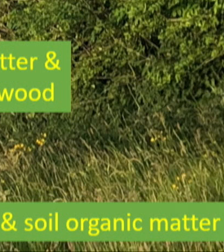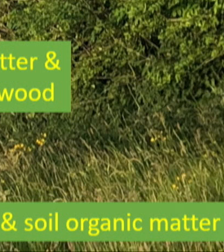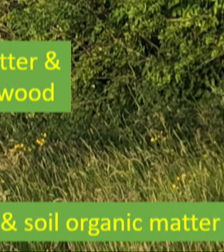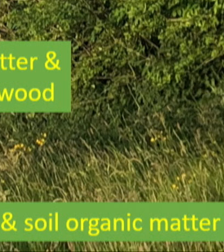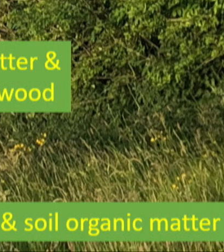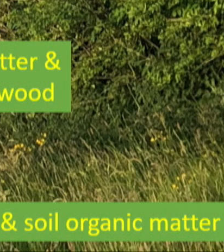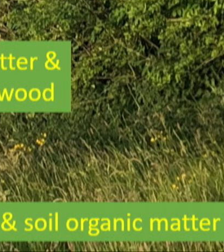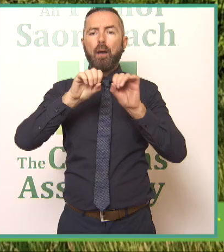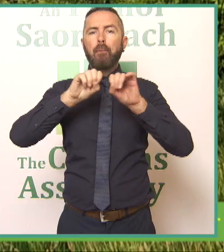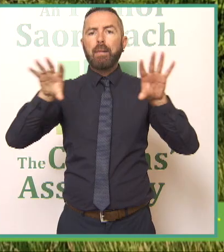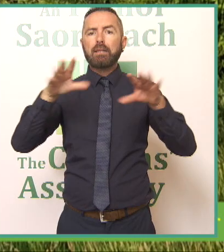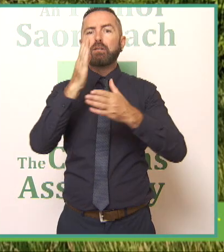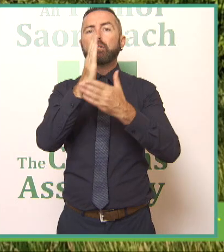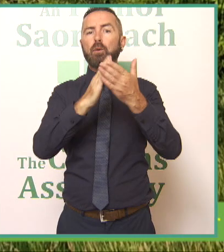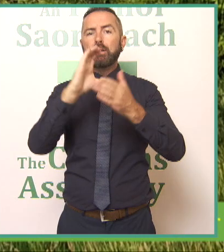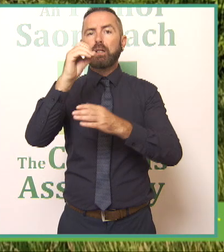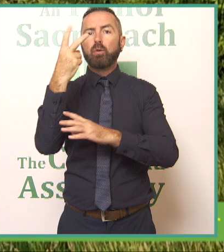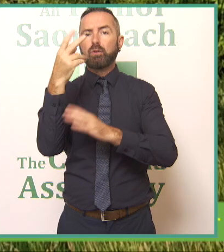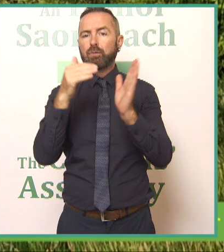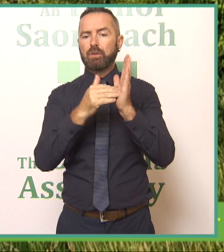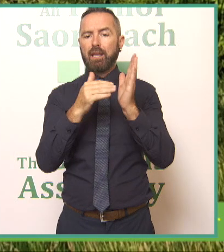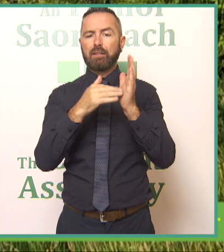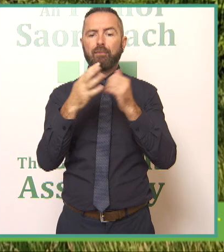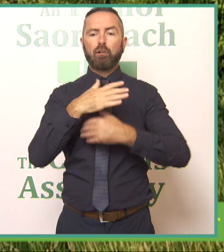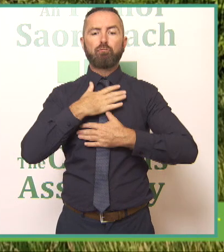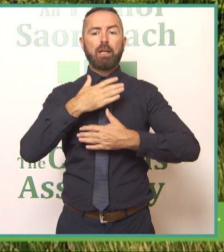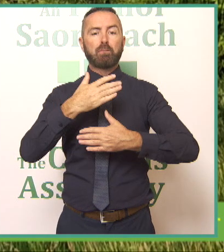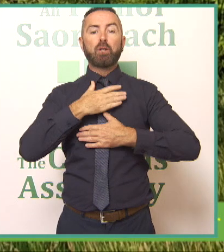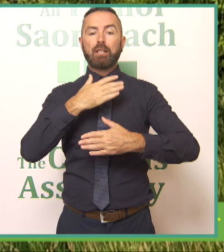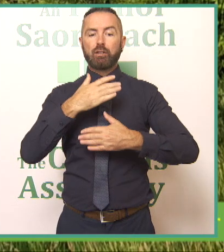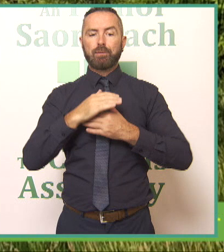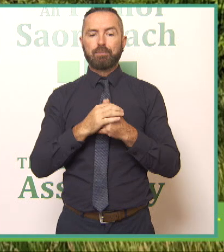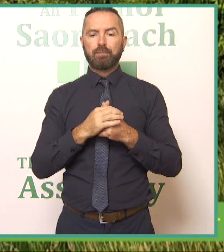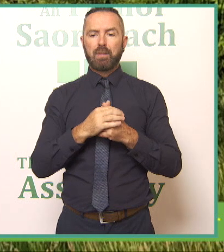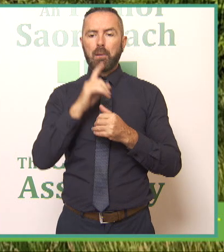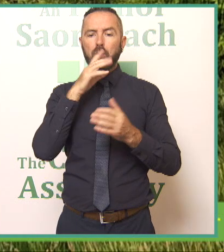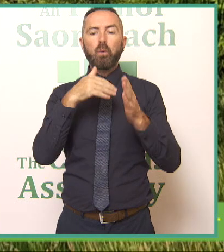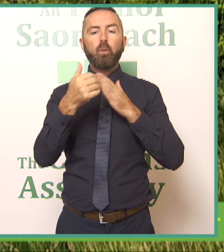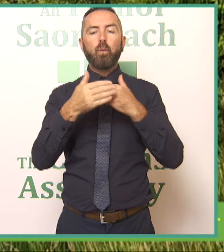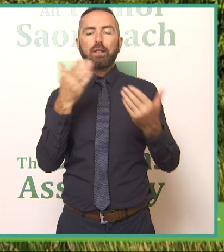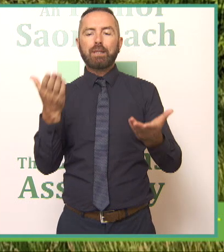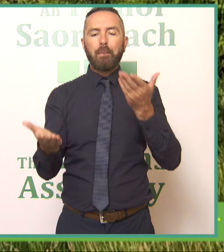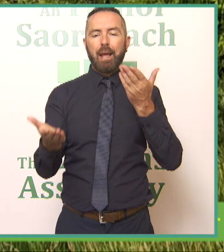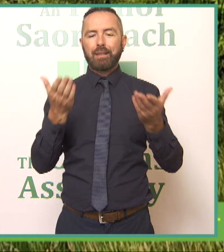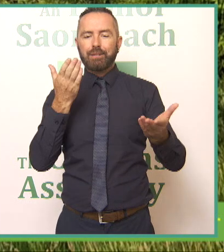they emit some CO2 in the terms of respiration Etc what's the balance we think what's going in